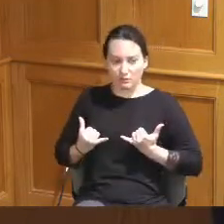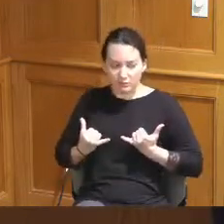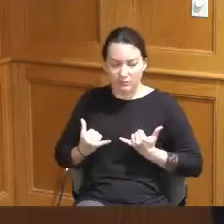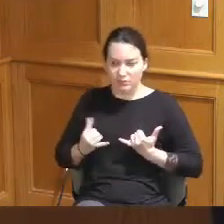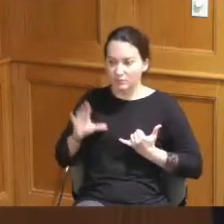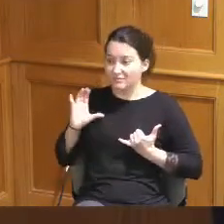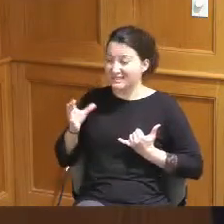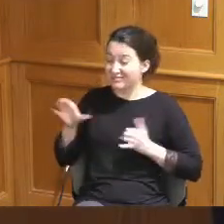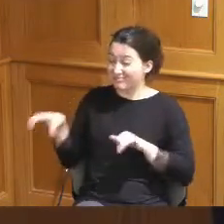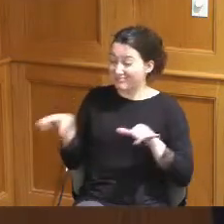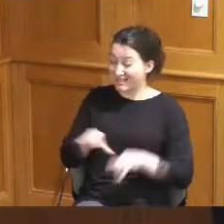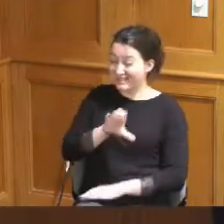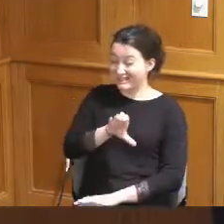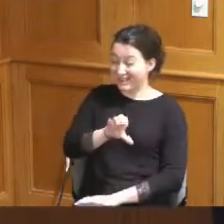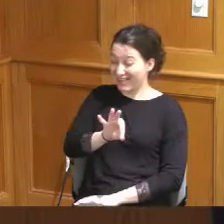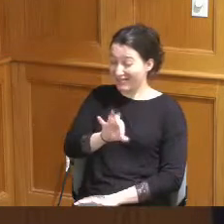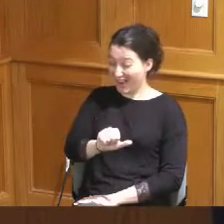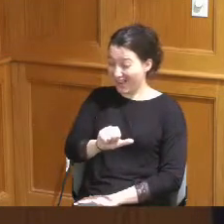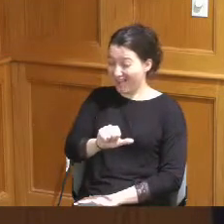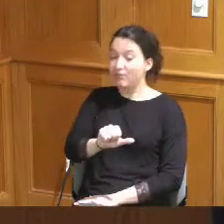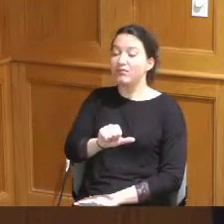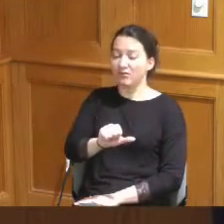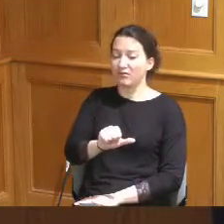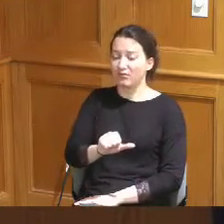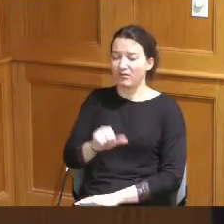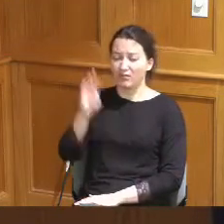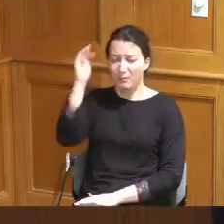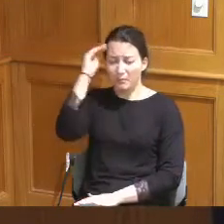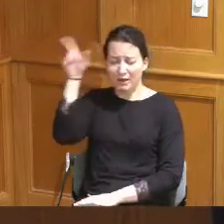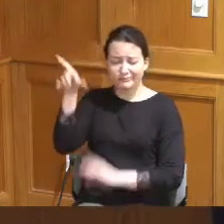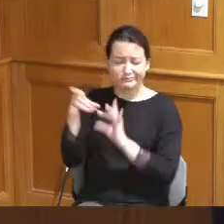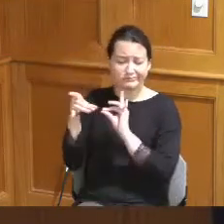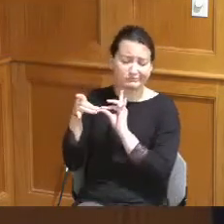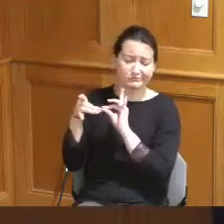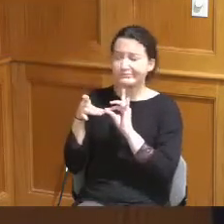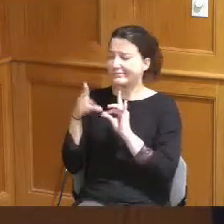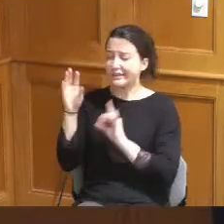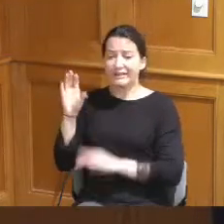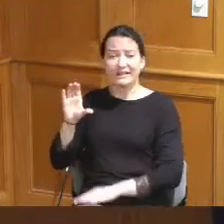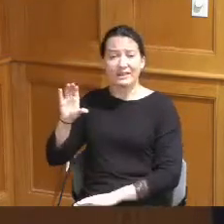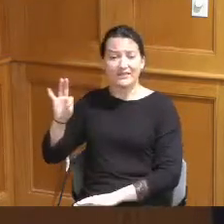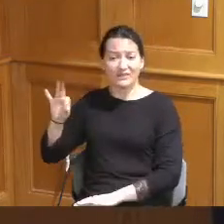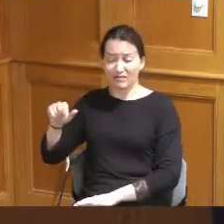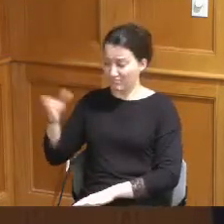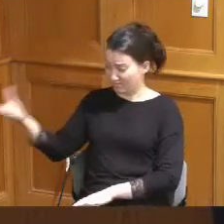with the CFA that heart that the Mayor was saying the CFA gets it on the same day that you want them